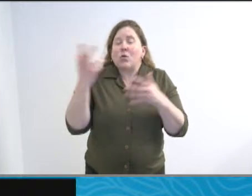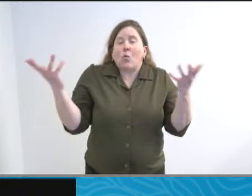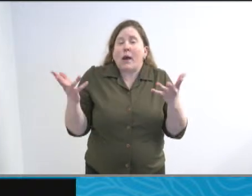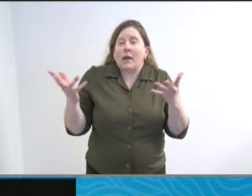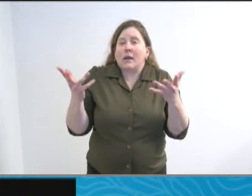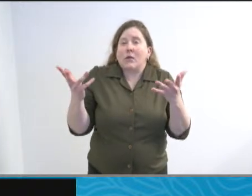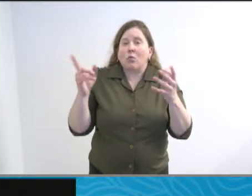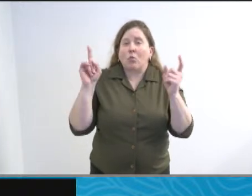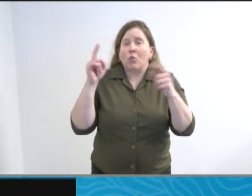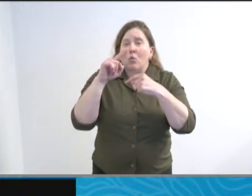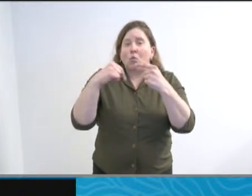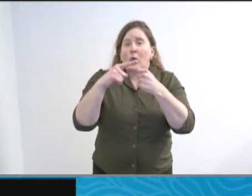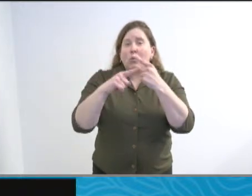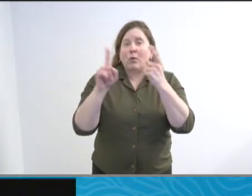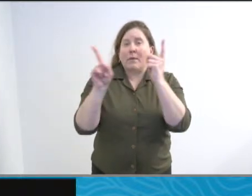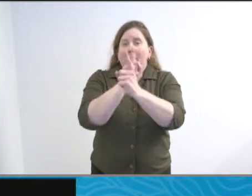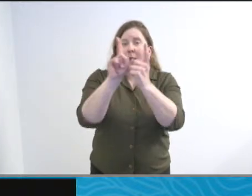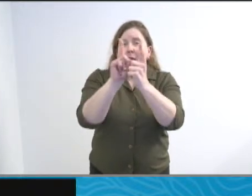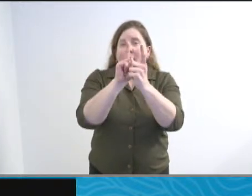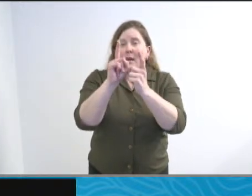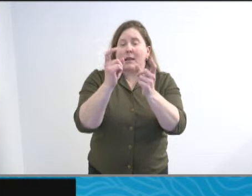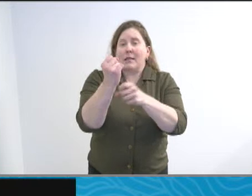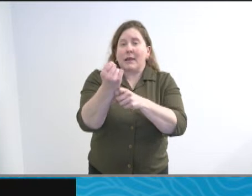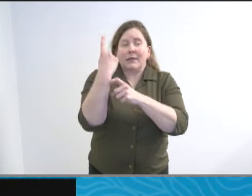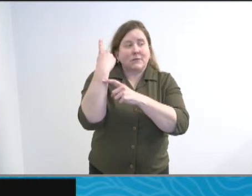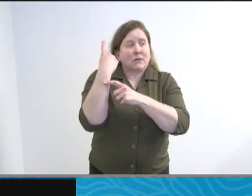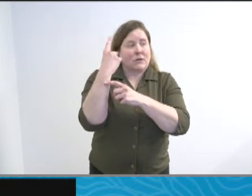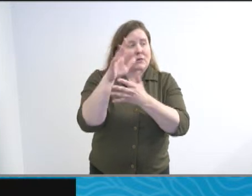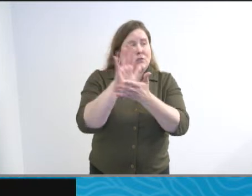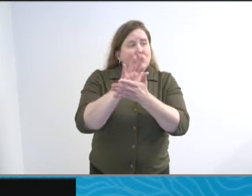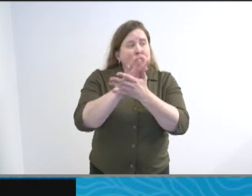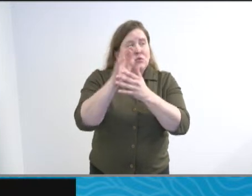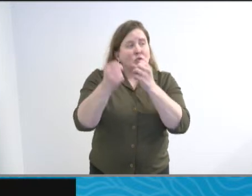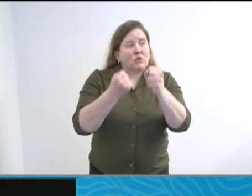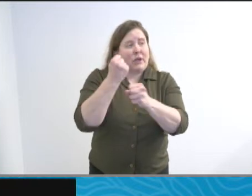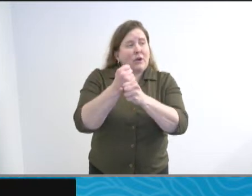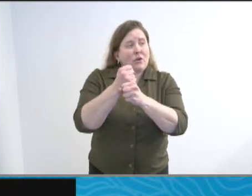so for the school year, 2021-'22, if you may recall,